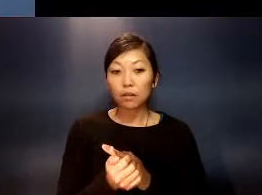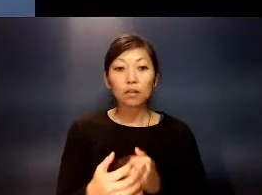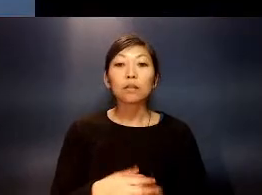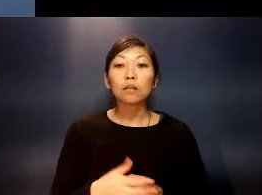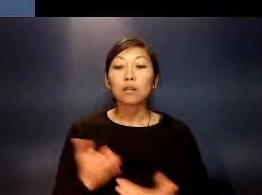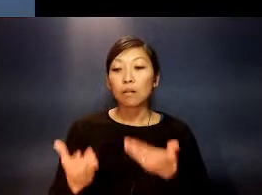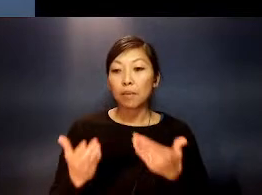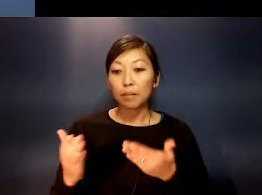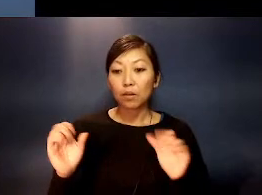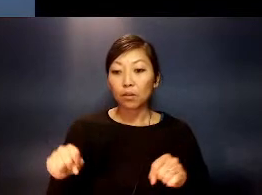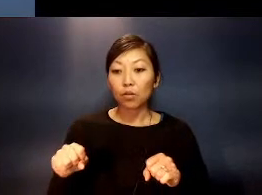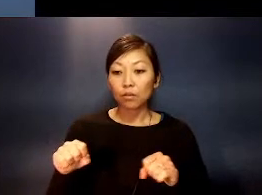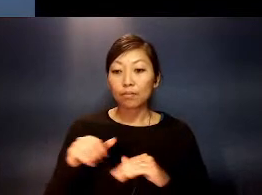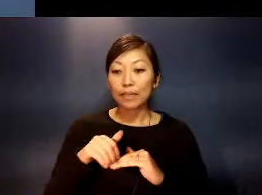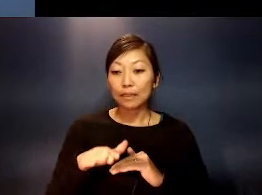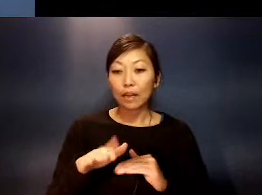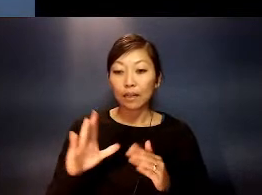AND I WAS JUST CURIOUS IF WE COULD LEARN IF THIS